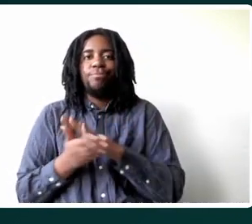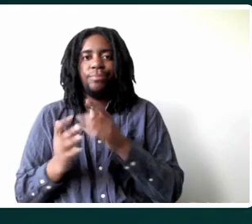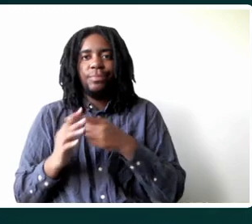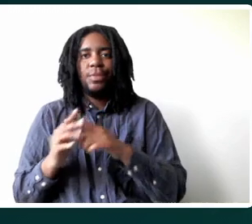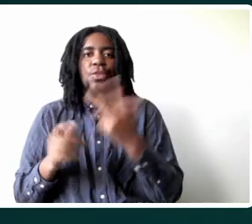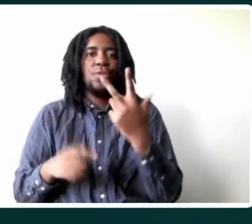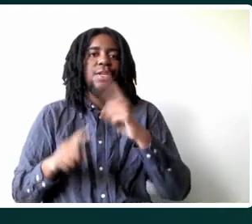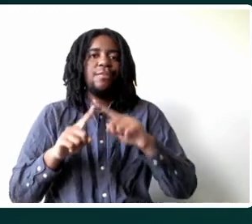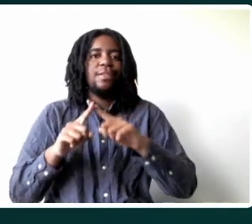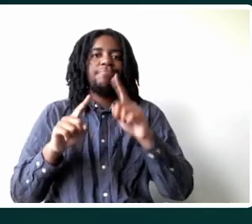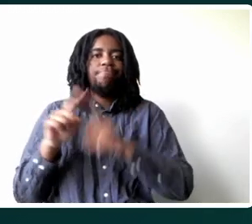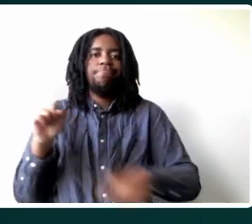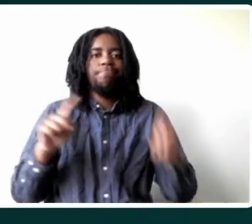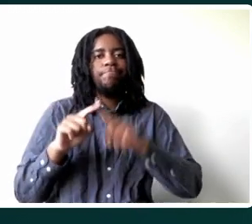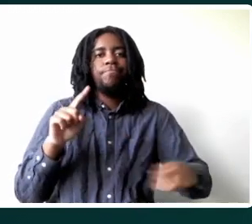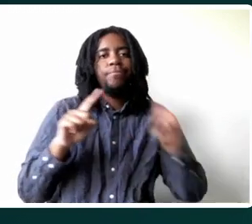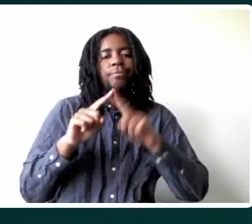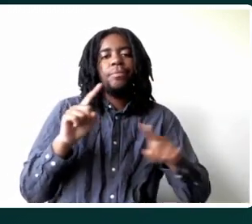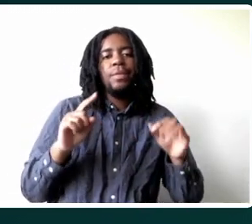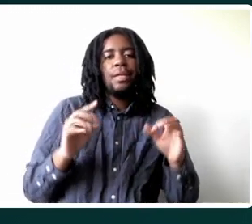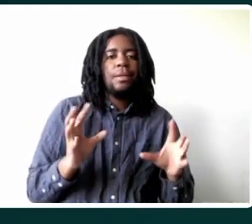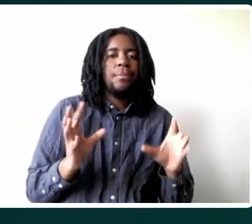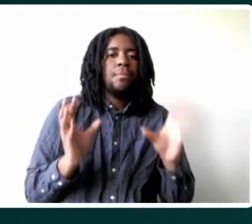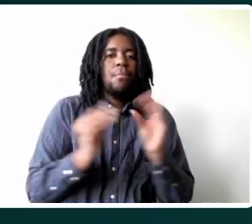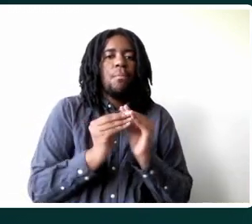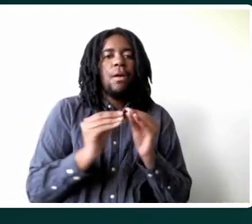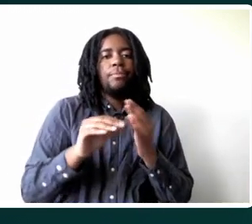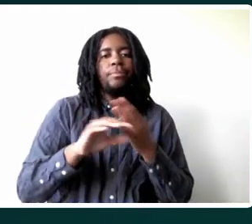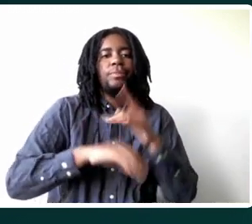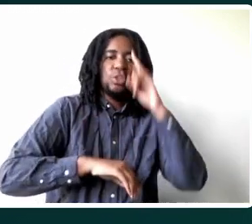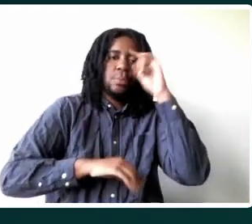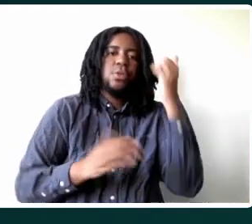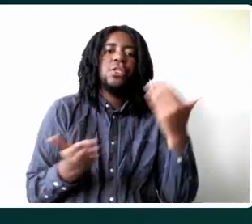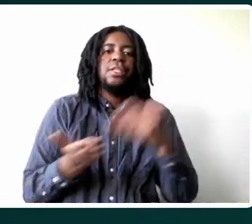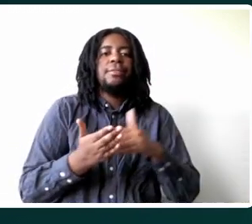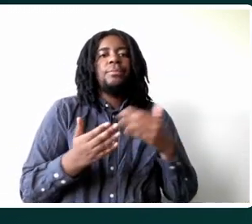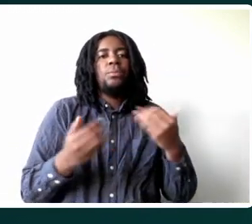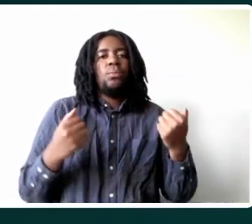afterwards. And it's kind of a yearlong program. With this most recent cohort,